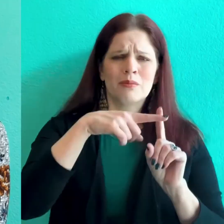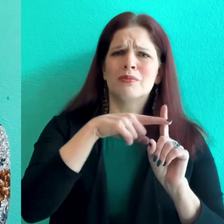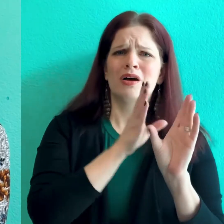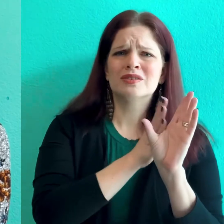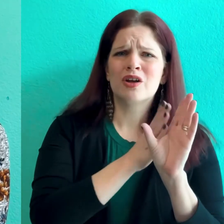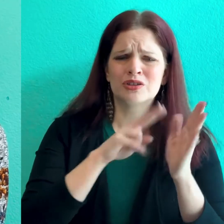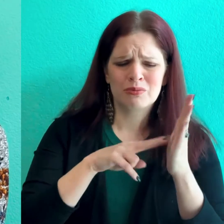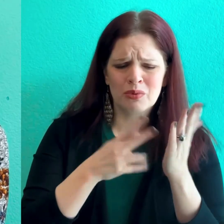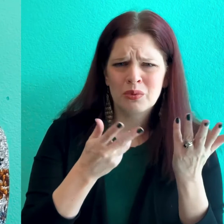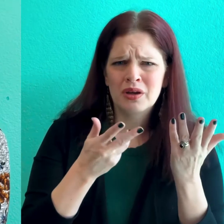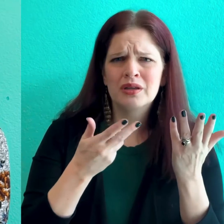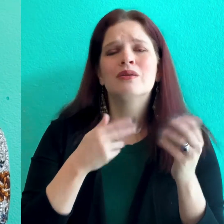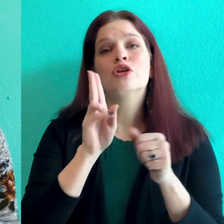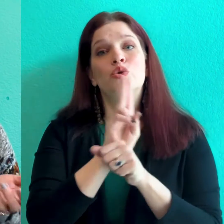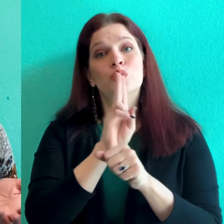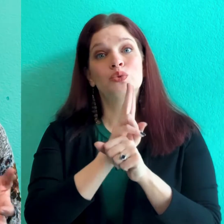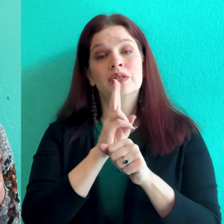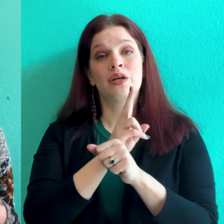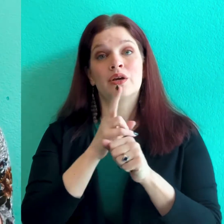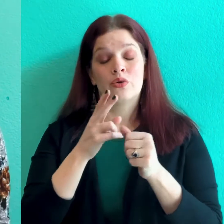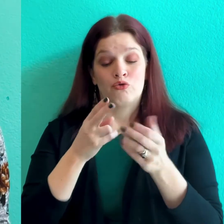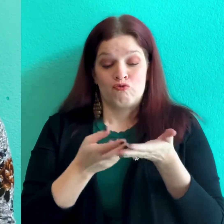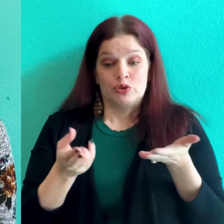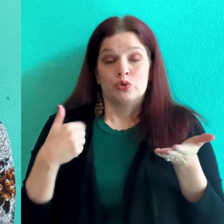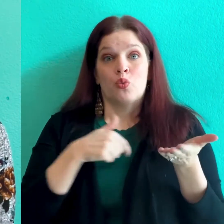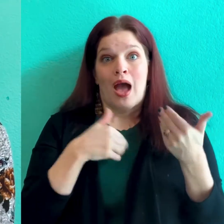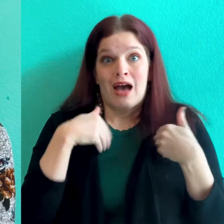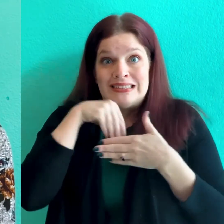When we talk about positive psychology, we're talking about using the resource that we all have